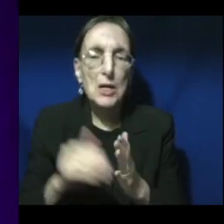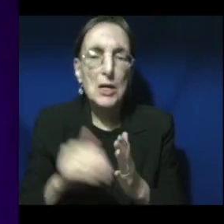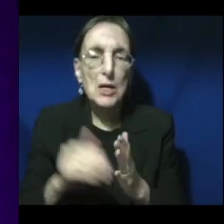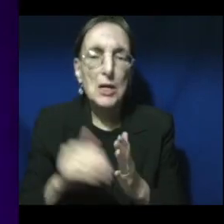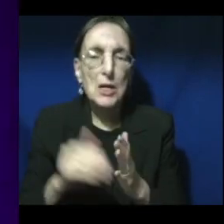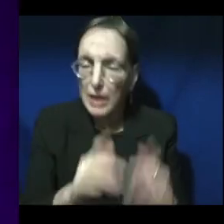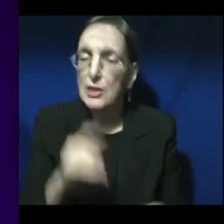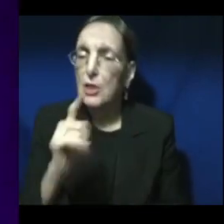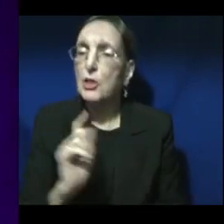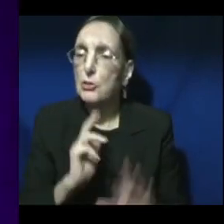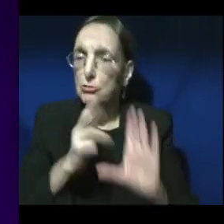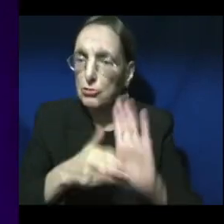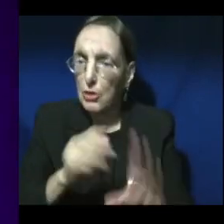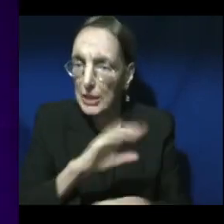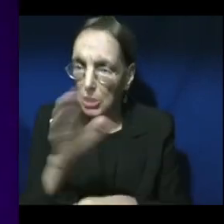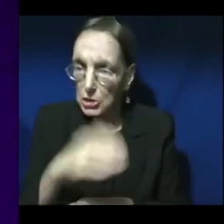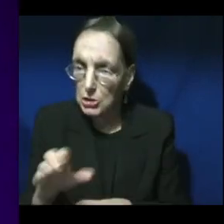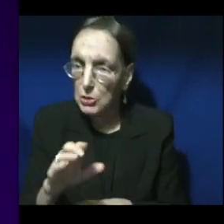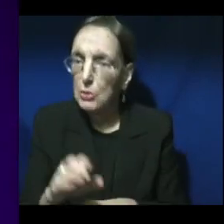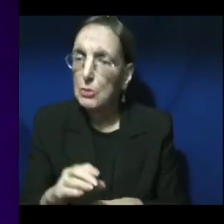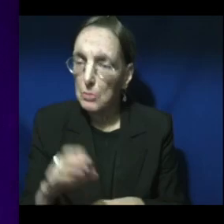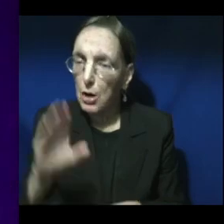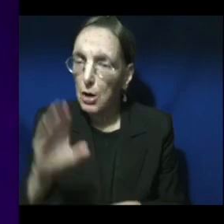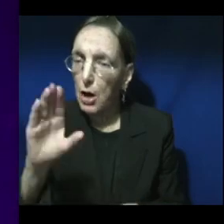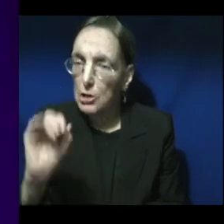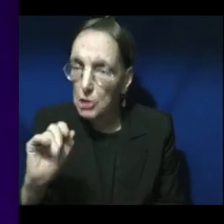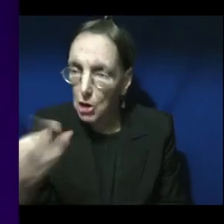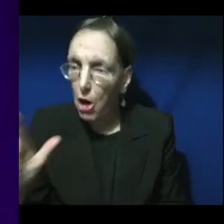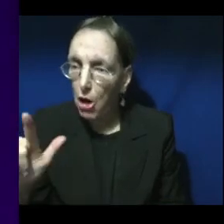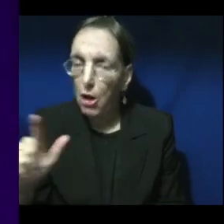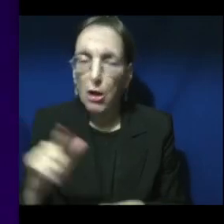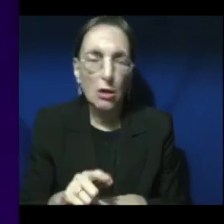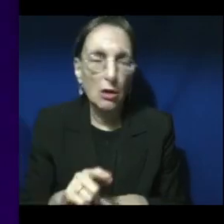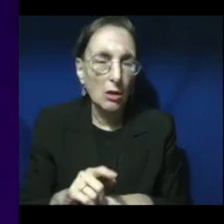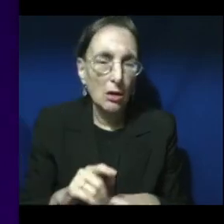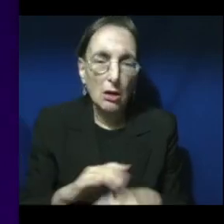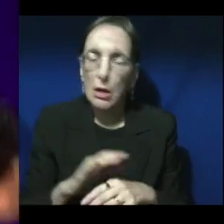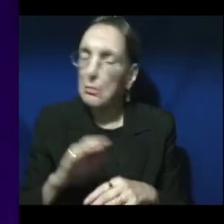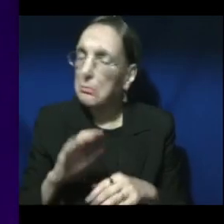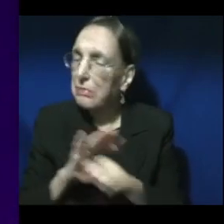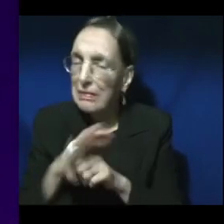everything that was said, right? There are repositories of emails and newspaper articles